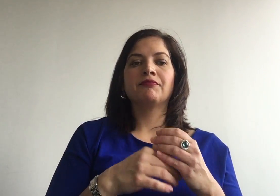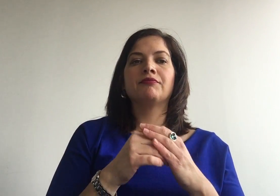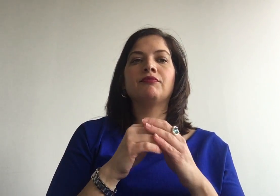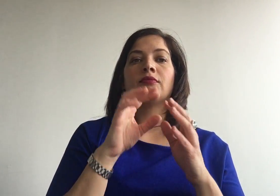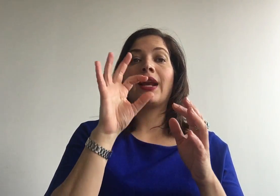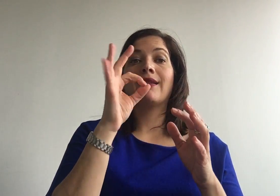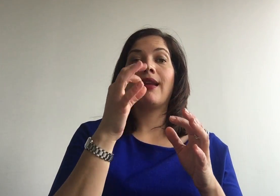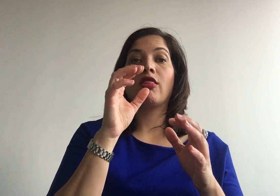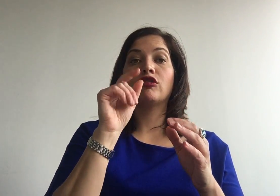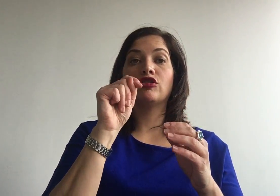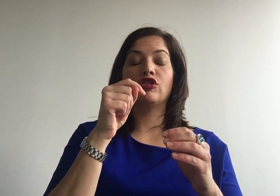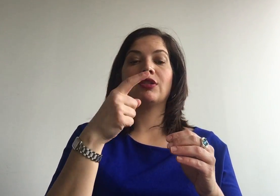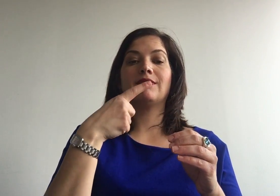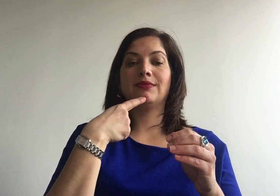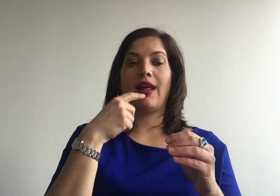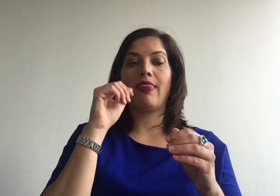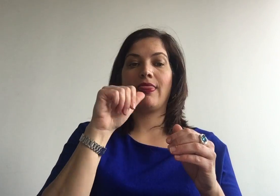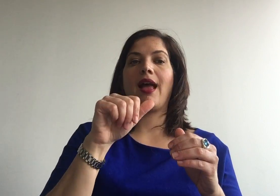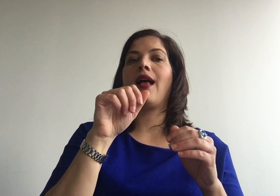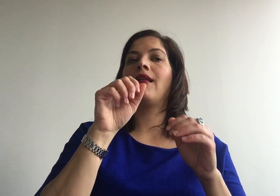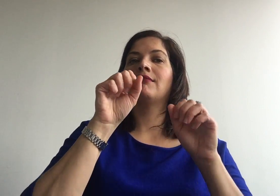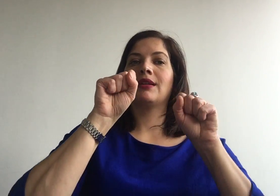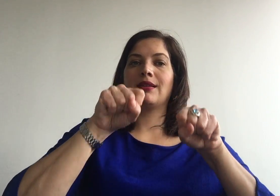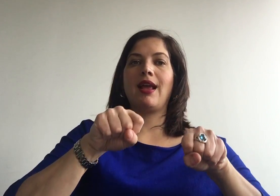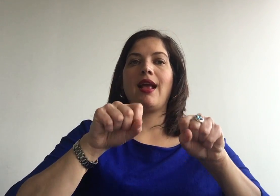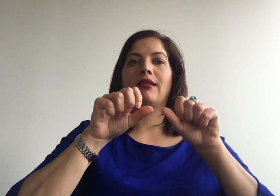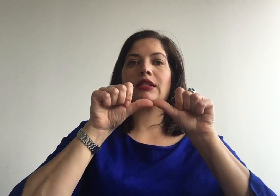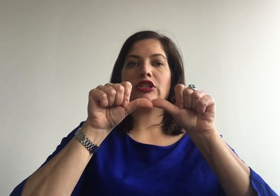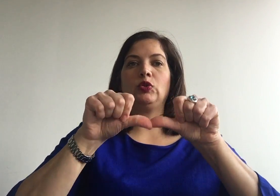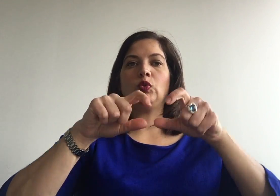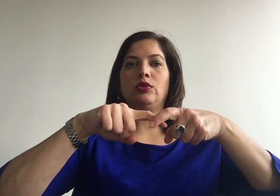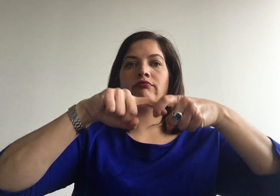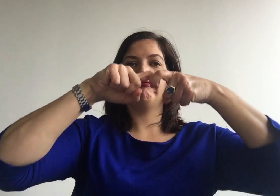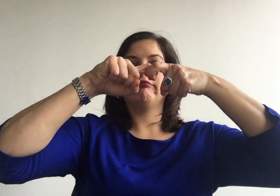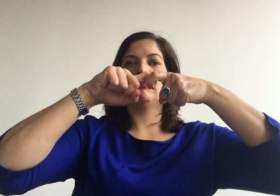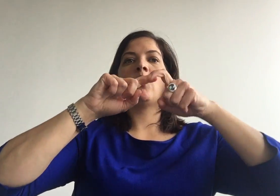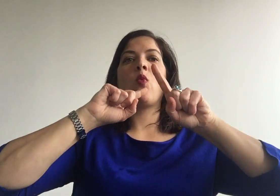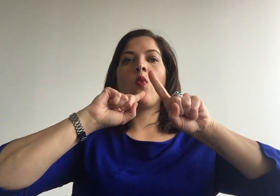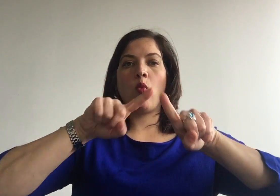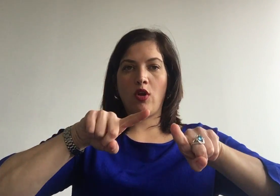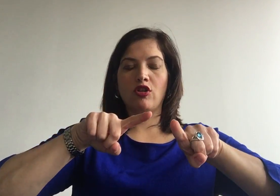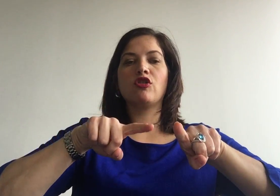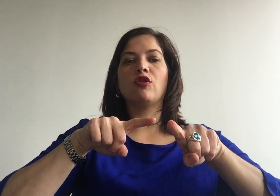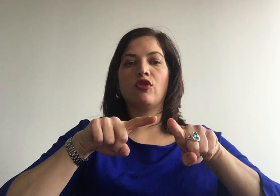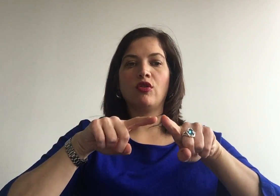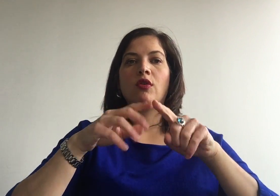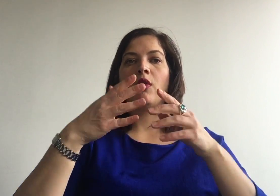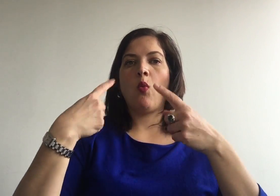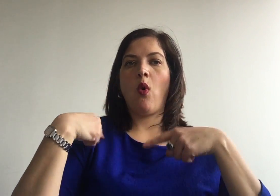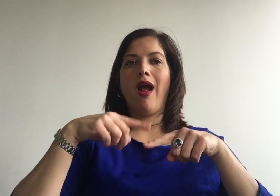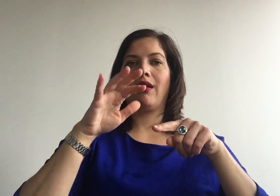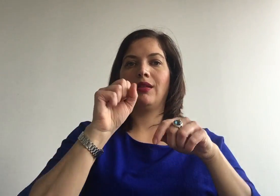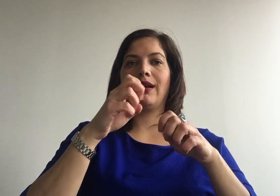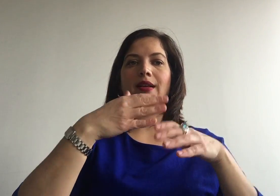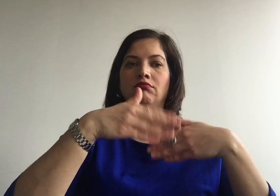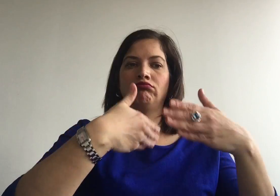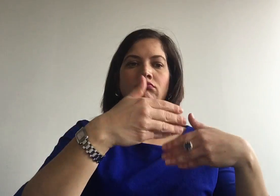The 9th Circuit Court of Appeals agreed to suspend the ban while the case continues to proceed through